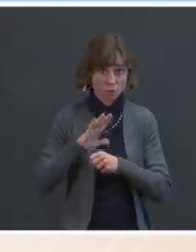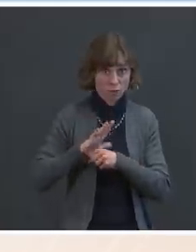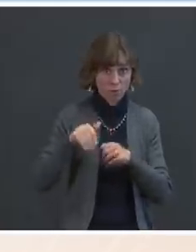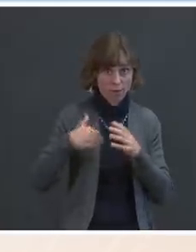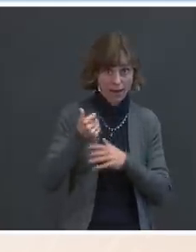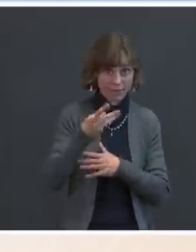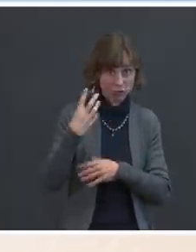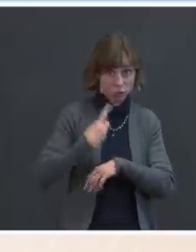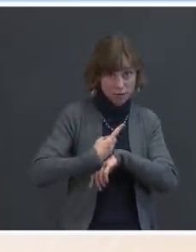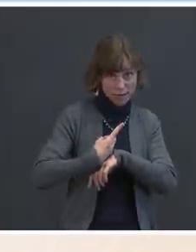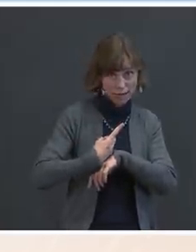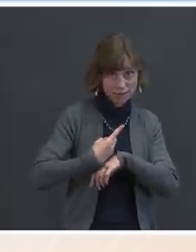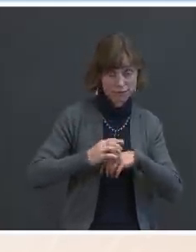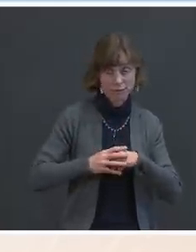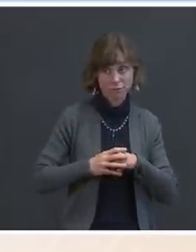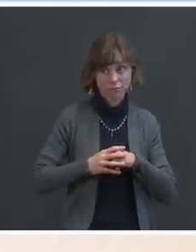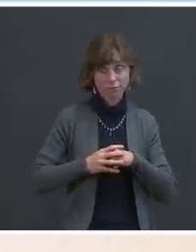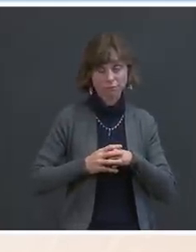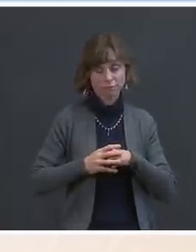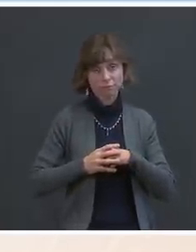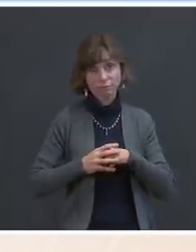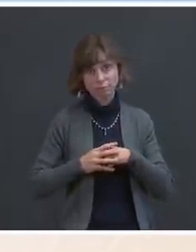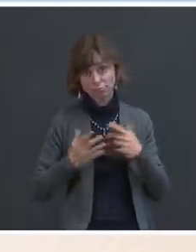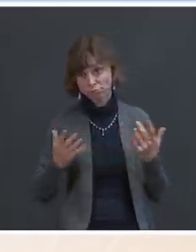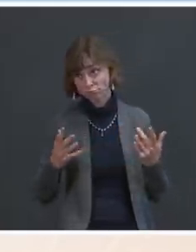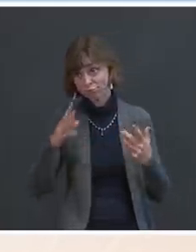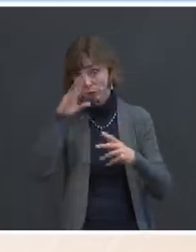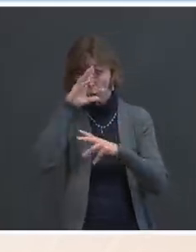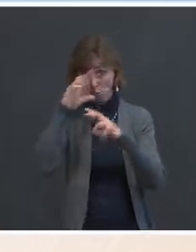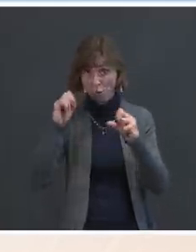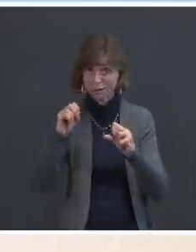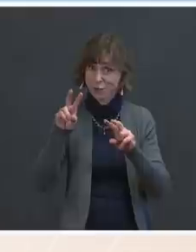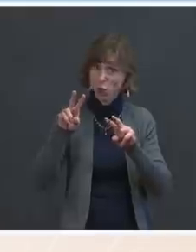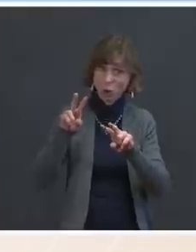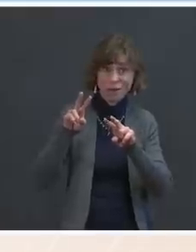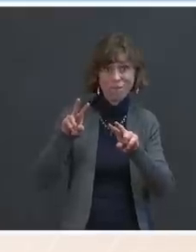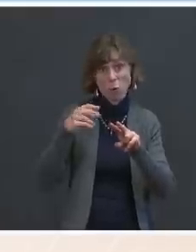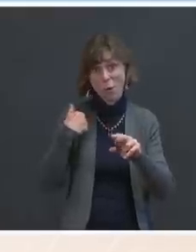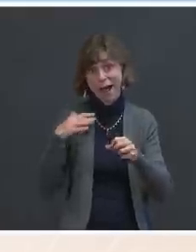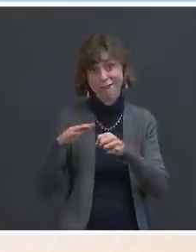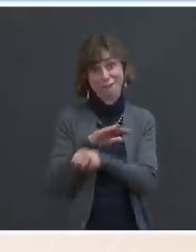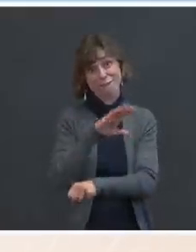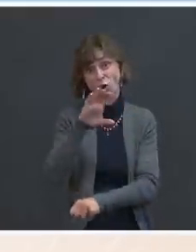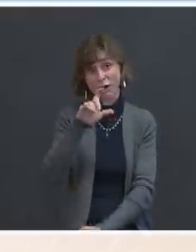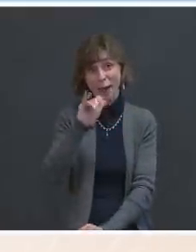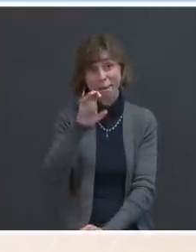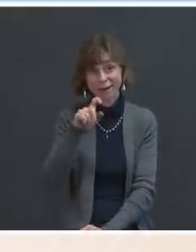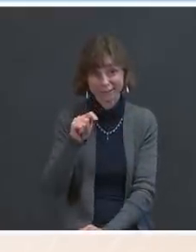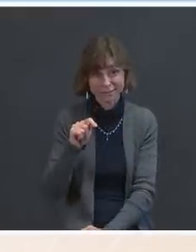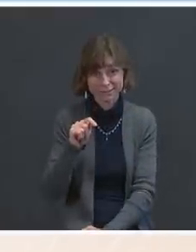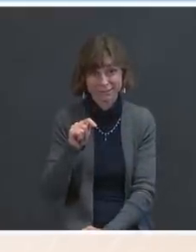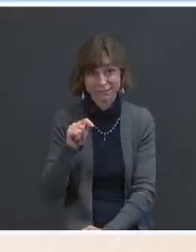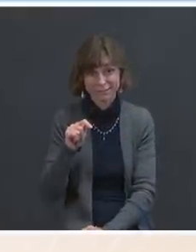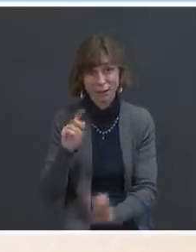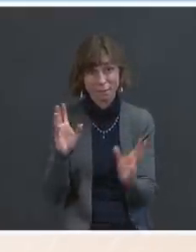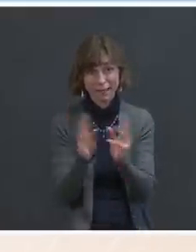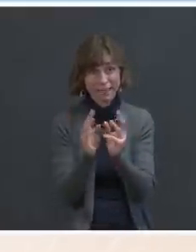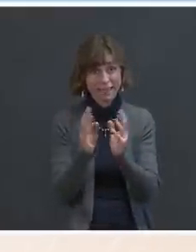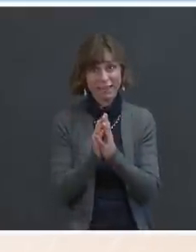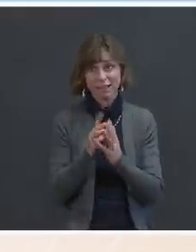The President is looking forward to that -- or certainly looking forward to, at some point, having a full Cabinet meeting. The President hasn't made any decisions about ambassadorial nominees.